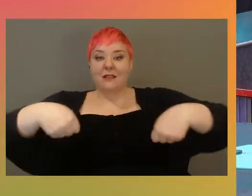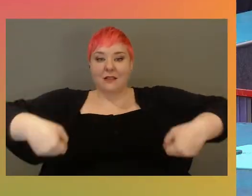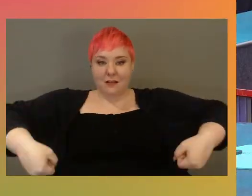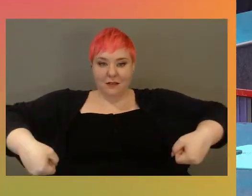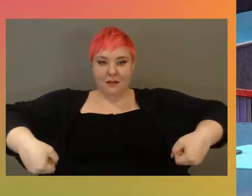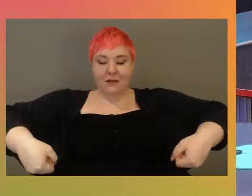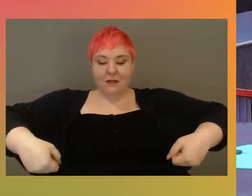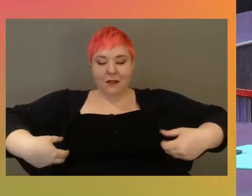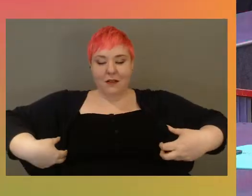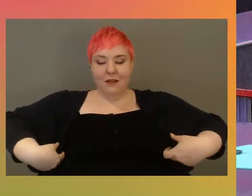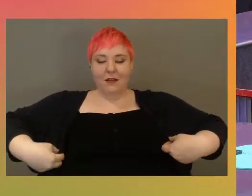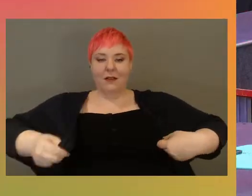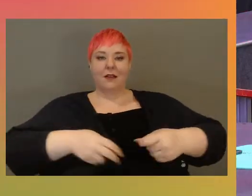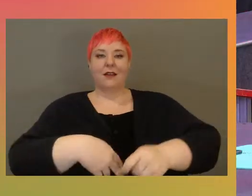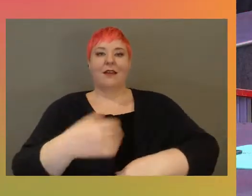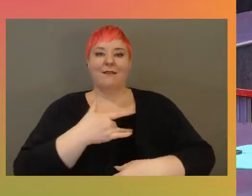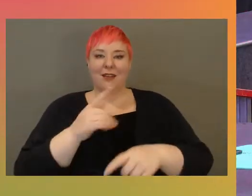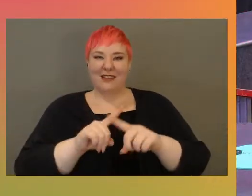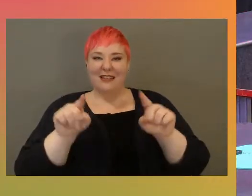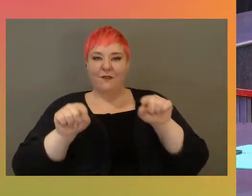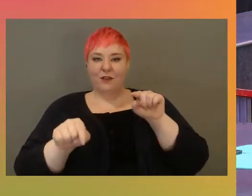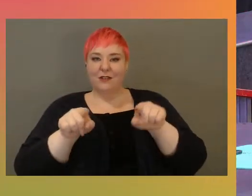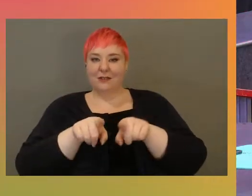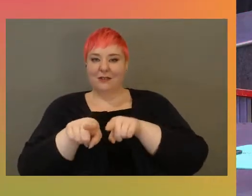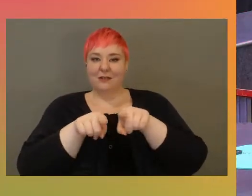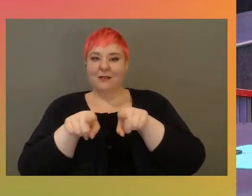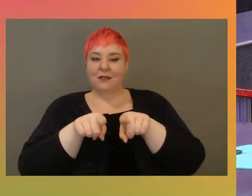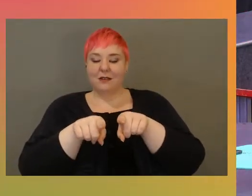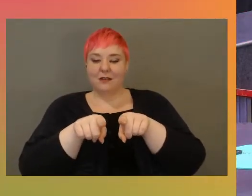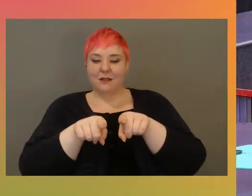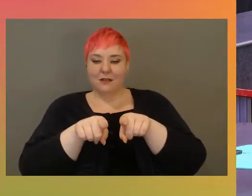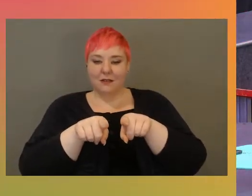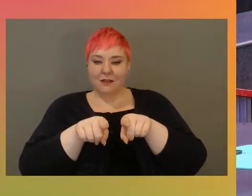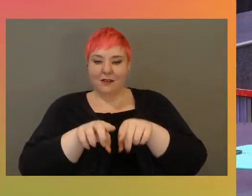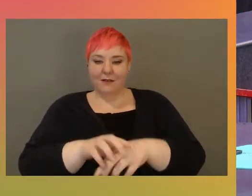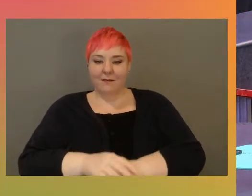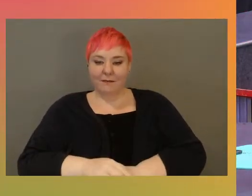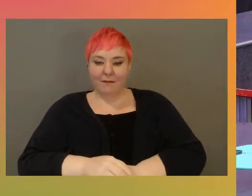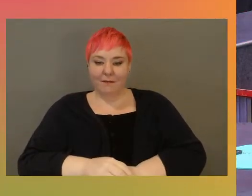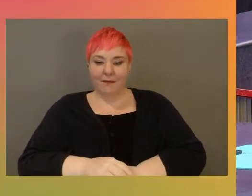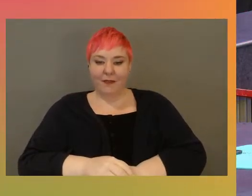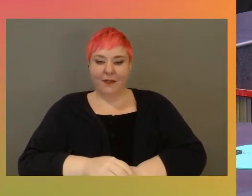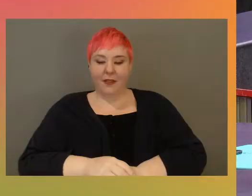LOOK HIGHER, LOOK HIGHER, AND THEN SLOWLY COME BACK DOWN. FIST TO THE GROUND.